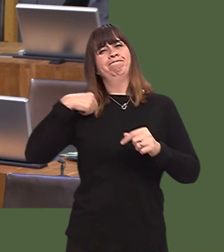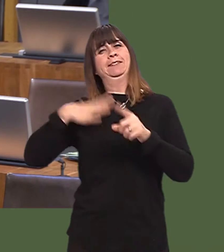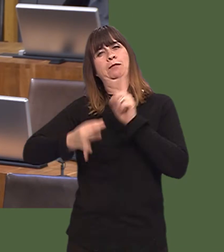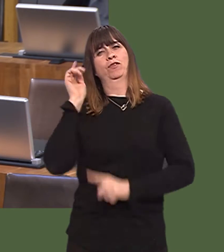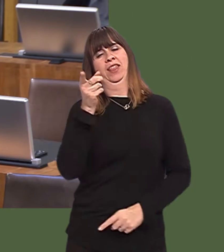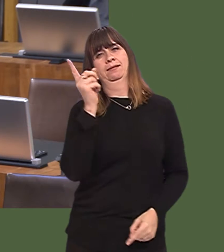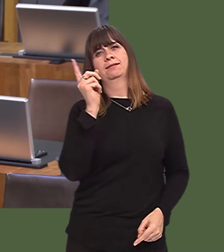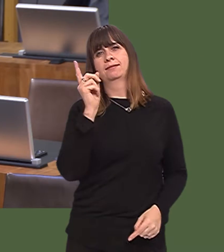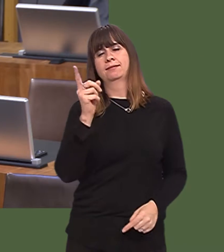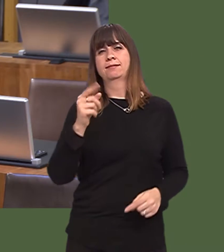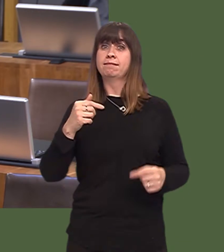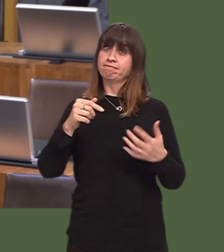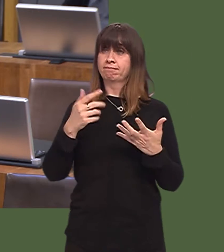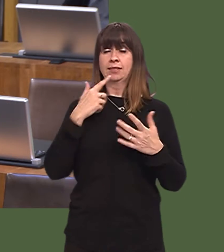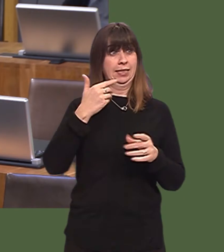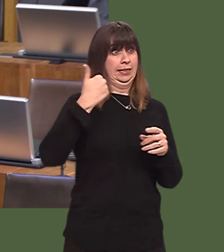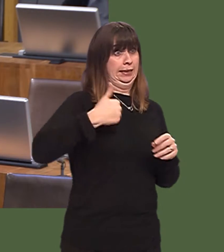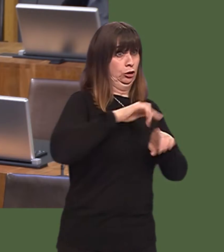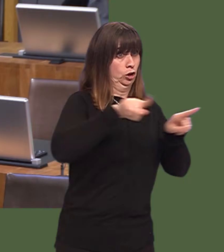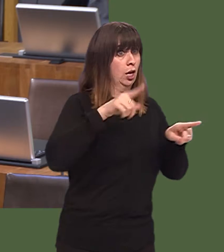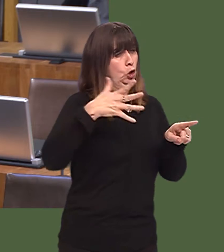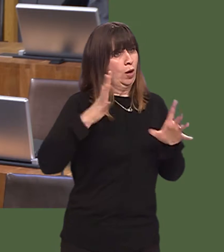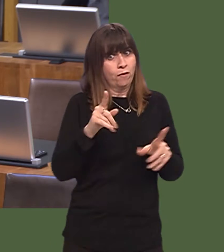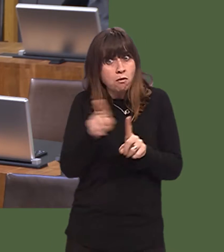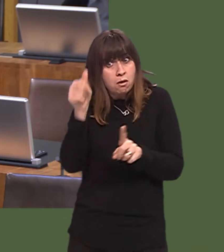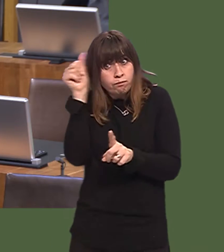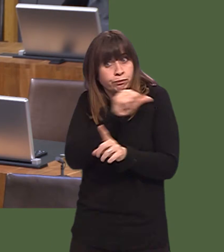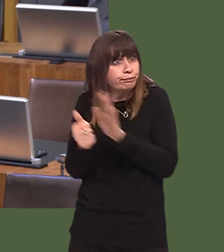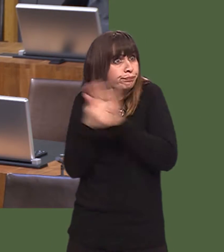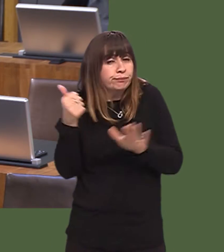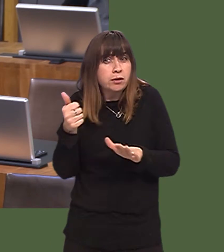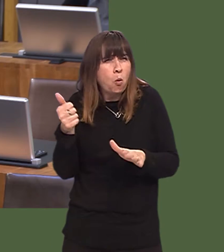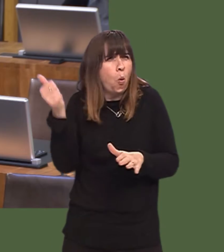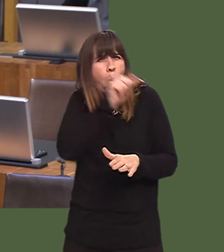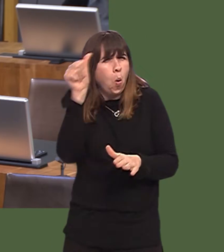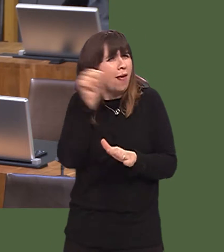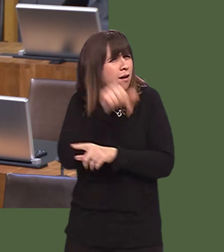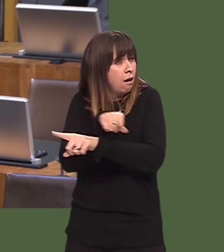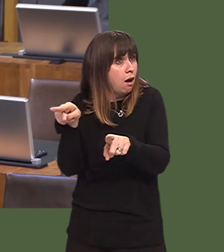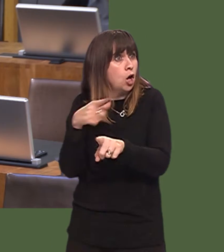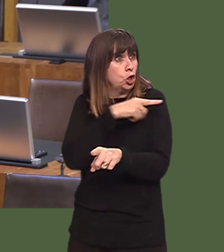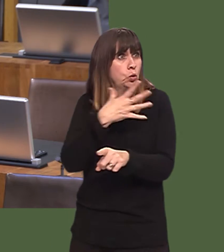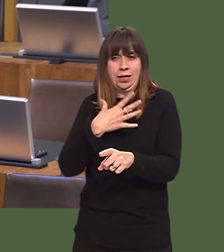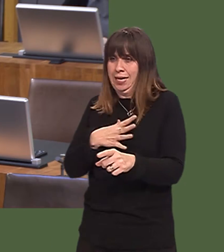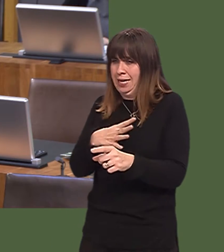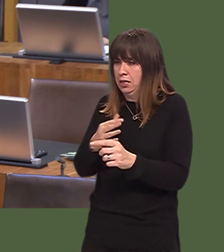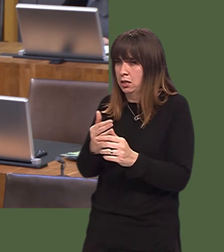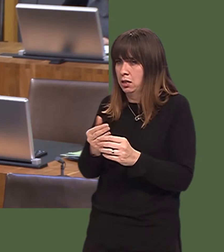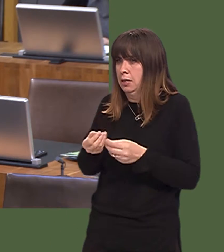So, that report has actually said to teachers, ëLook, you need to do more to make sure that those who are the higher achievers academically are pushed more to do even betterí.